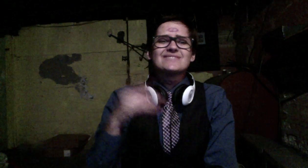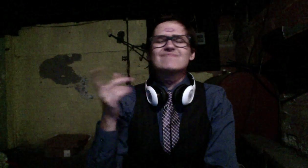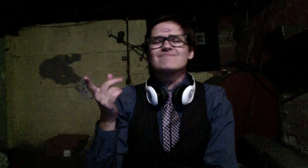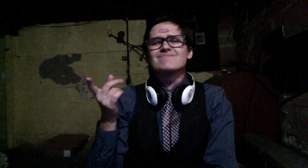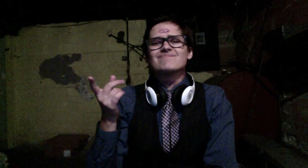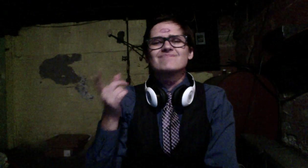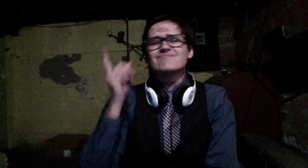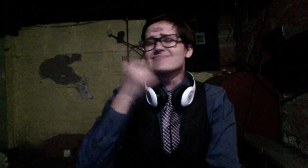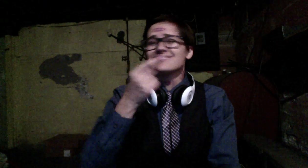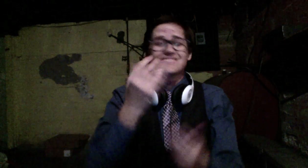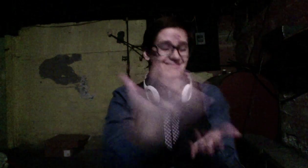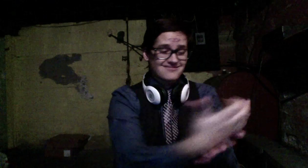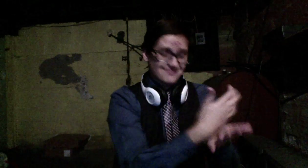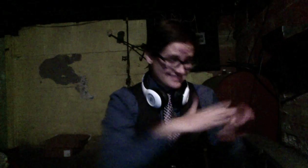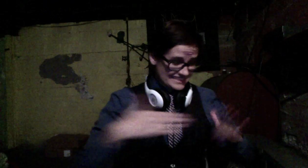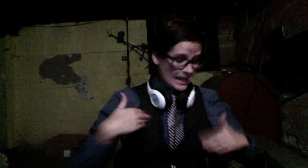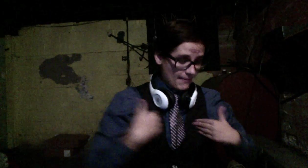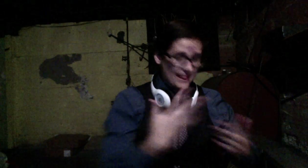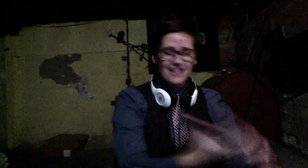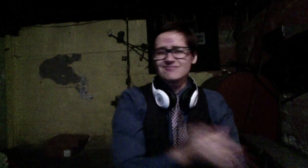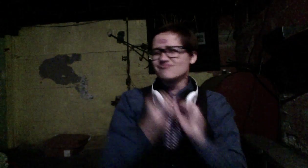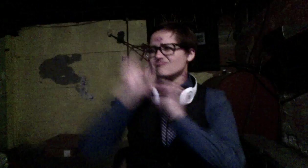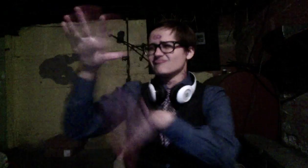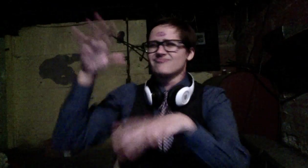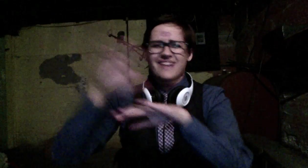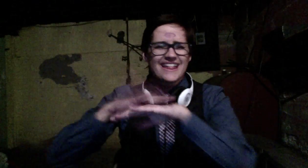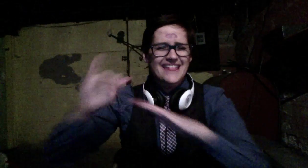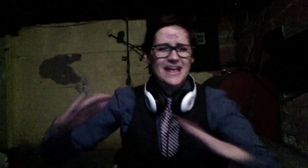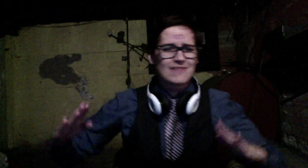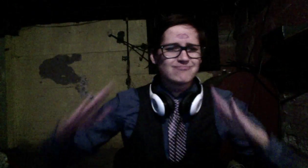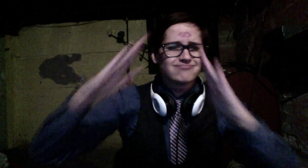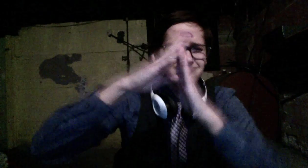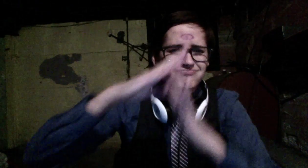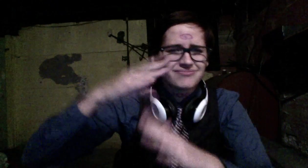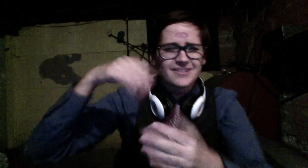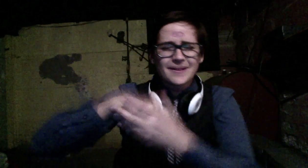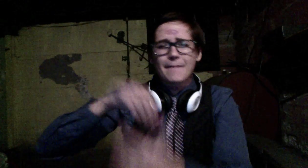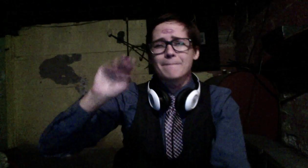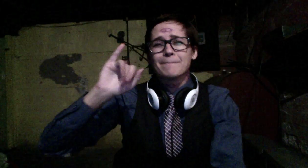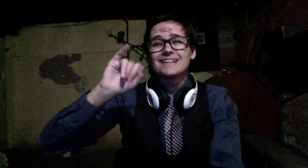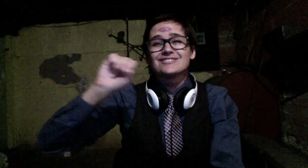THEY DO-DO COLLECT DEAD ANIMAL TAKE-THEM THROW-THEM ON PYRE IN